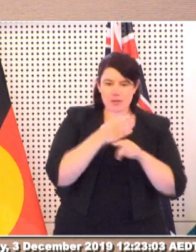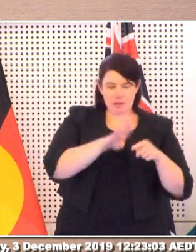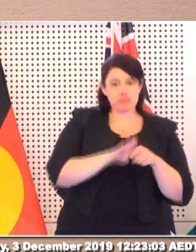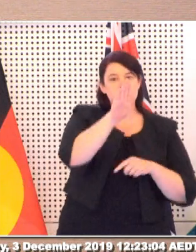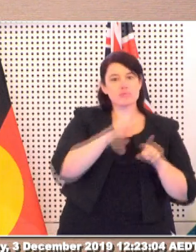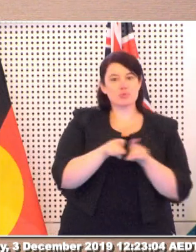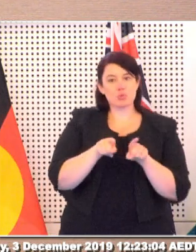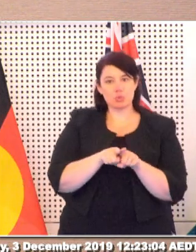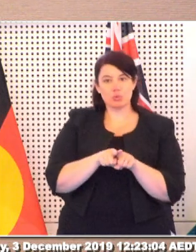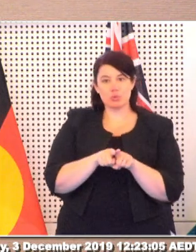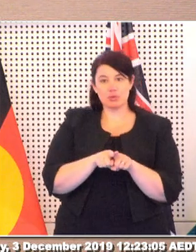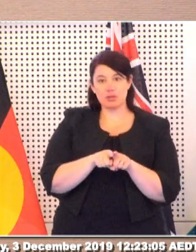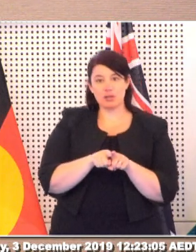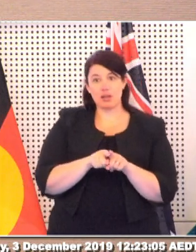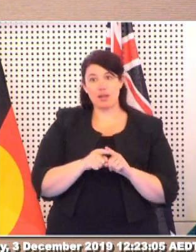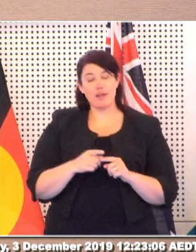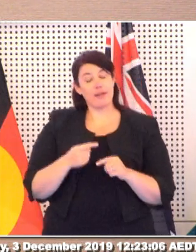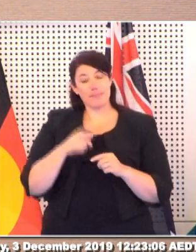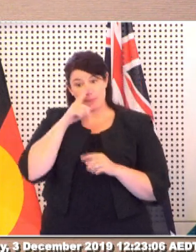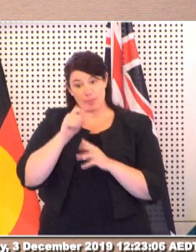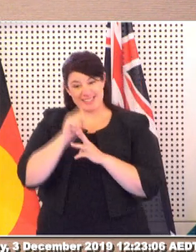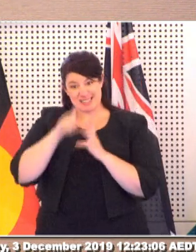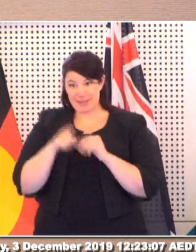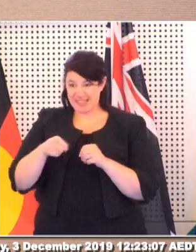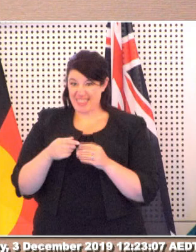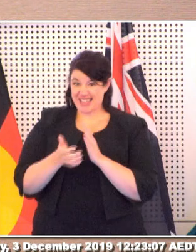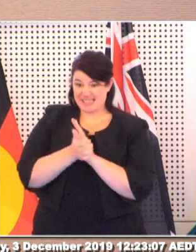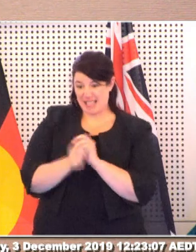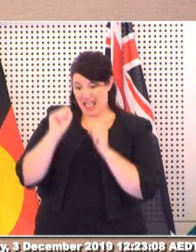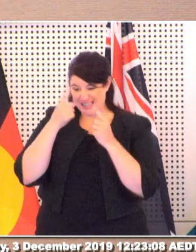disability is very small. So they can – they can develop their skills, but if their skills are not well